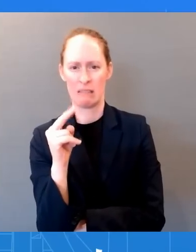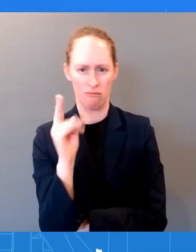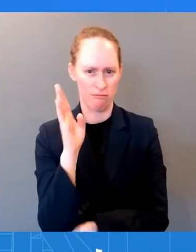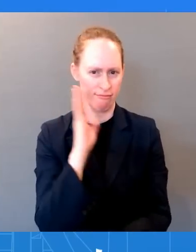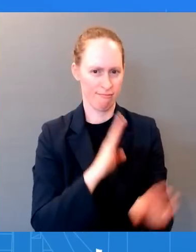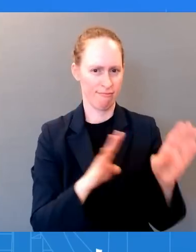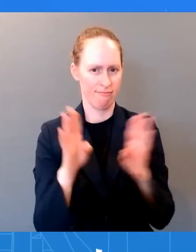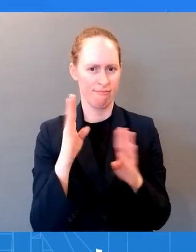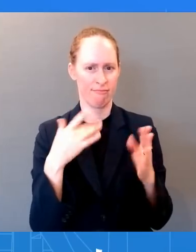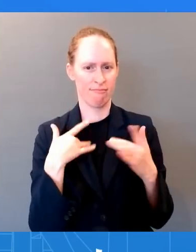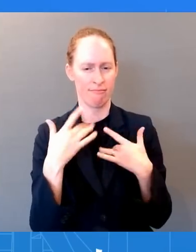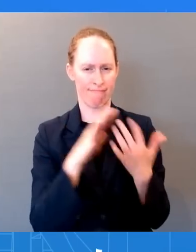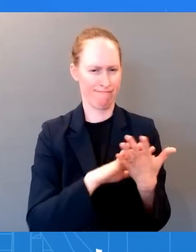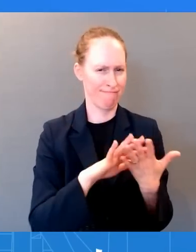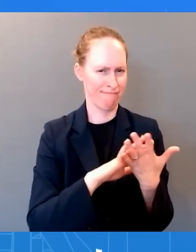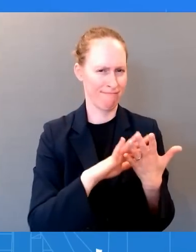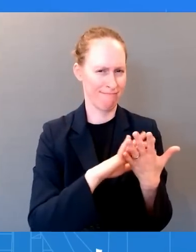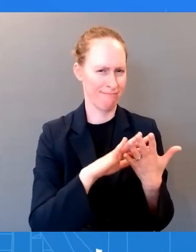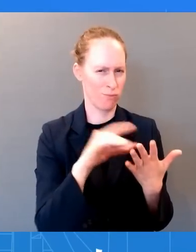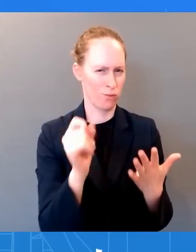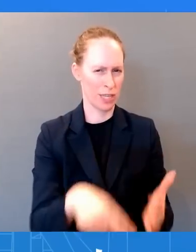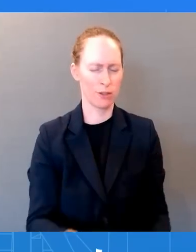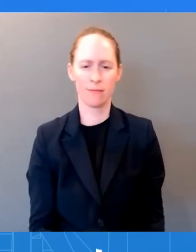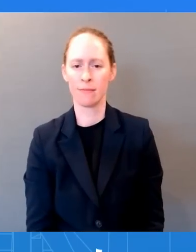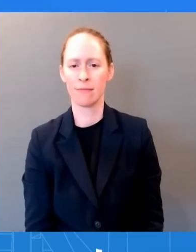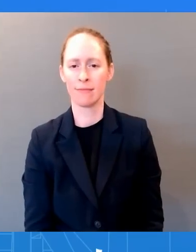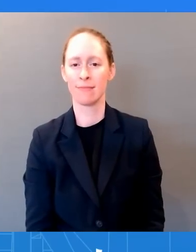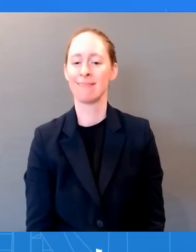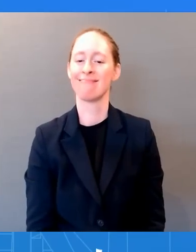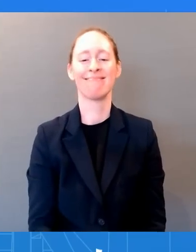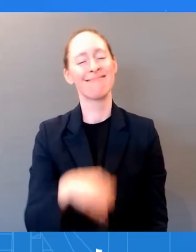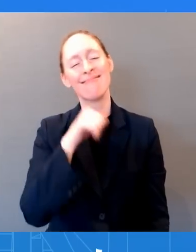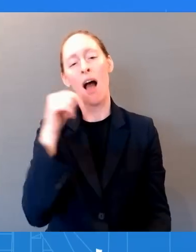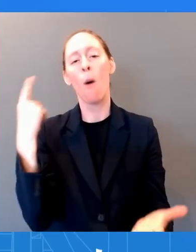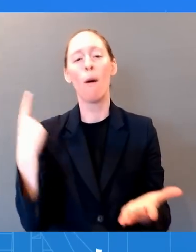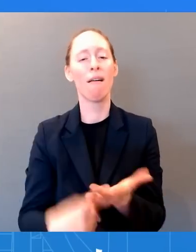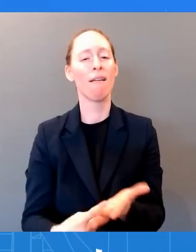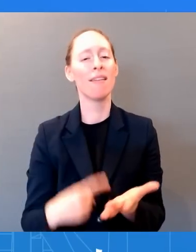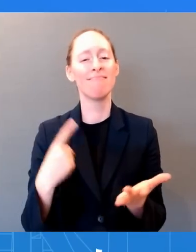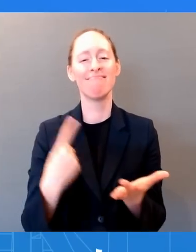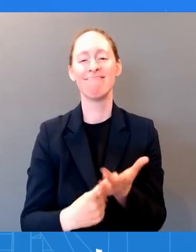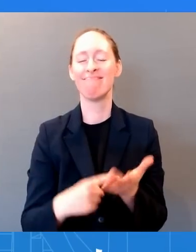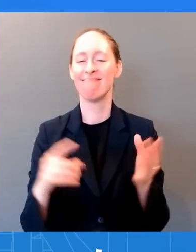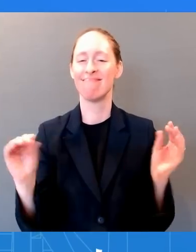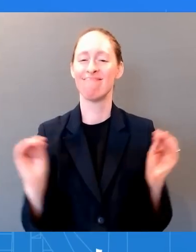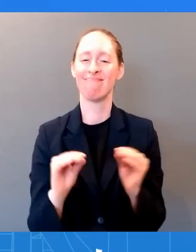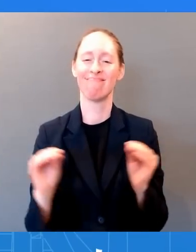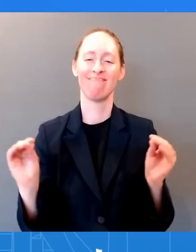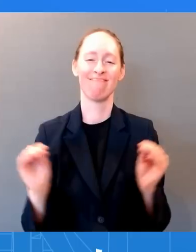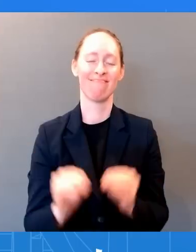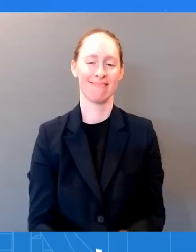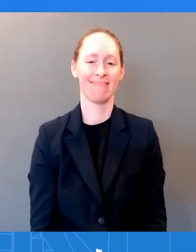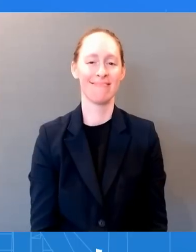any anything further there. I -- again, we have seen the letter from ODNI to Congress on this.